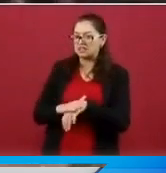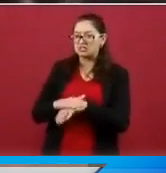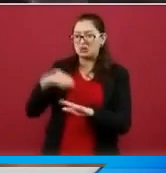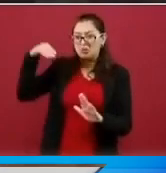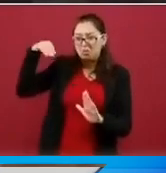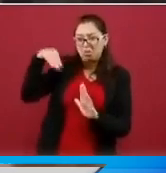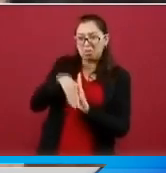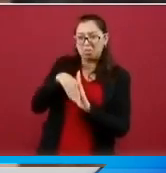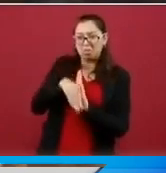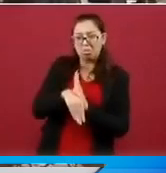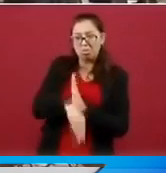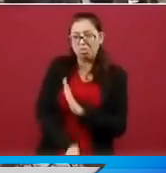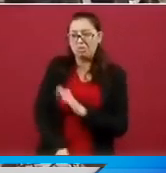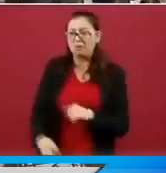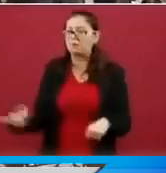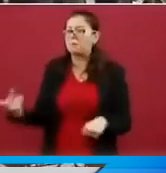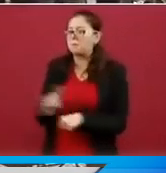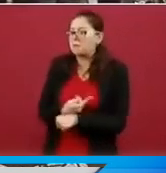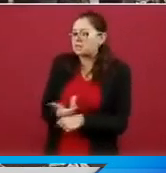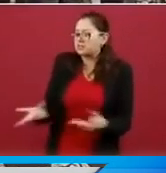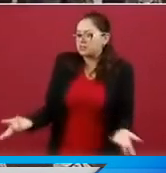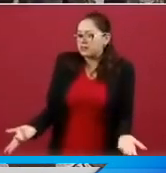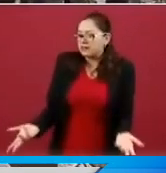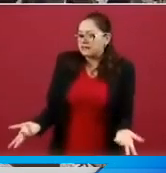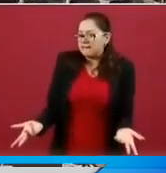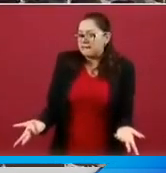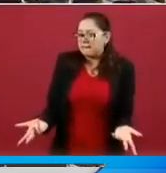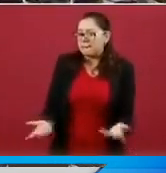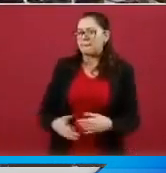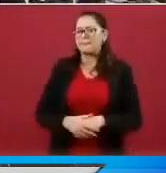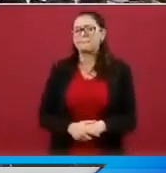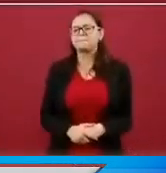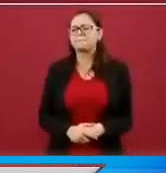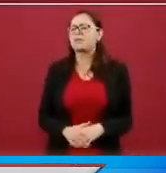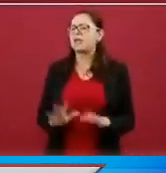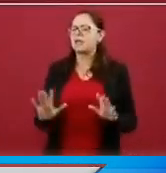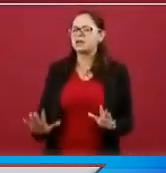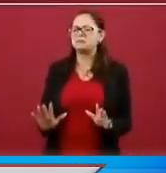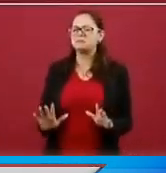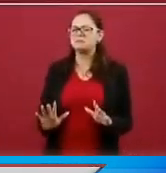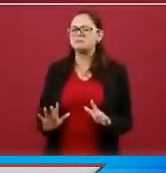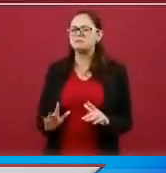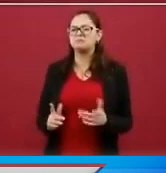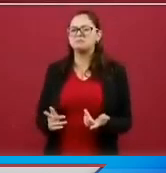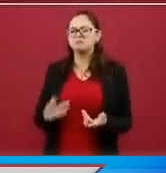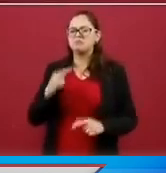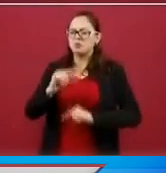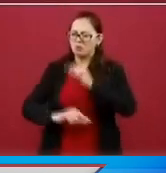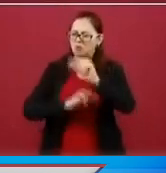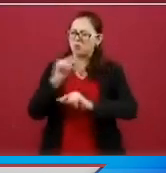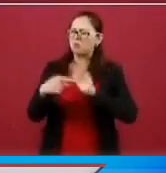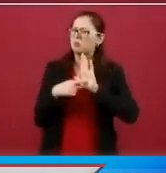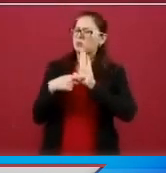there is an investment commitment with the United States Government for the south-southeast of Mexico with 4,800 million dollars